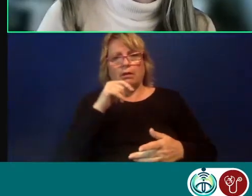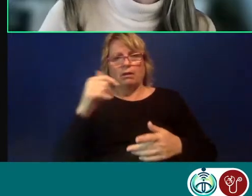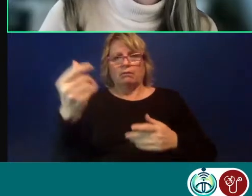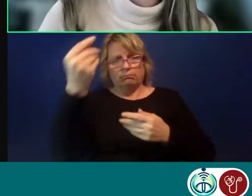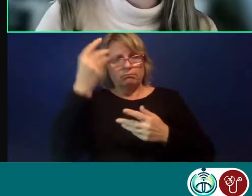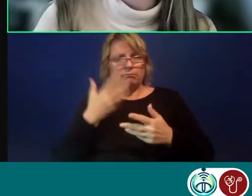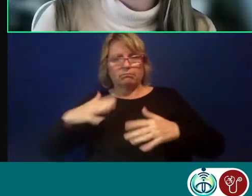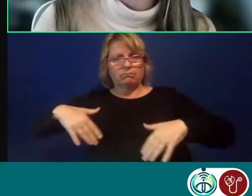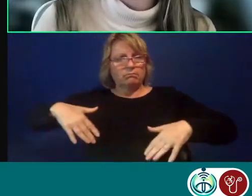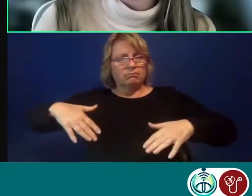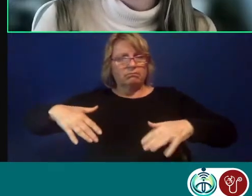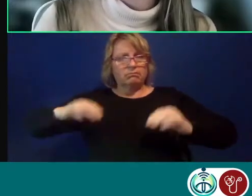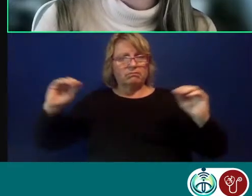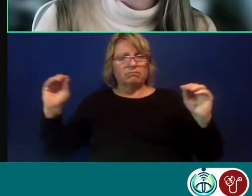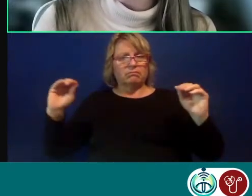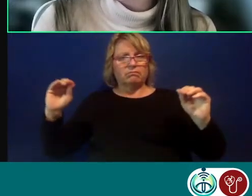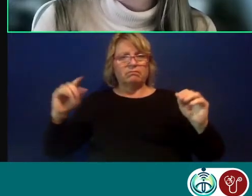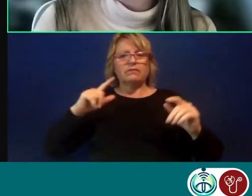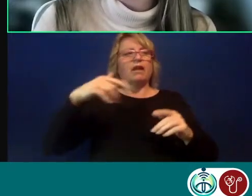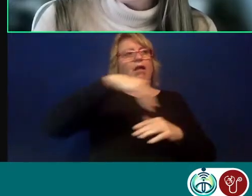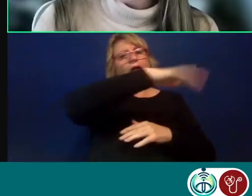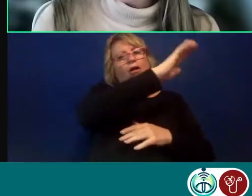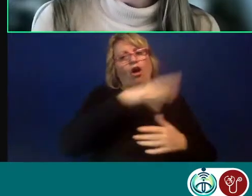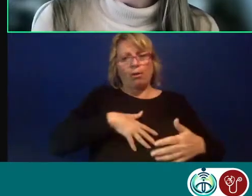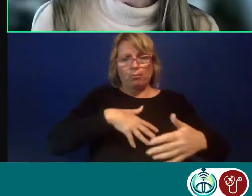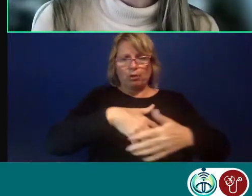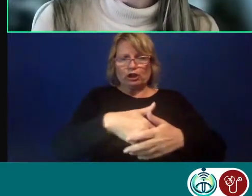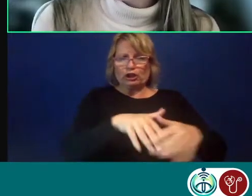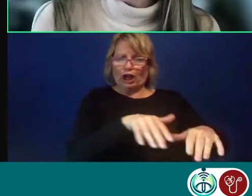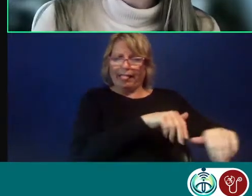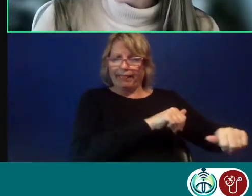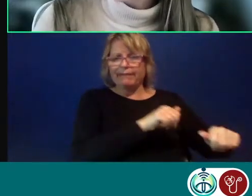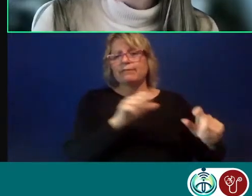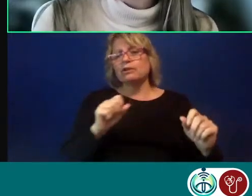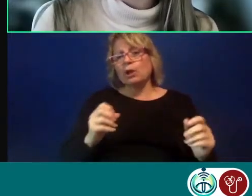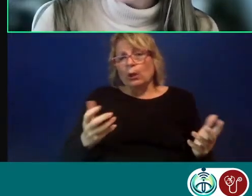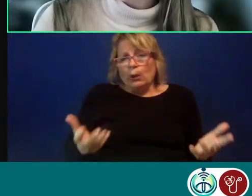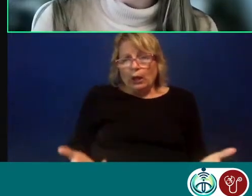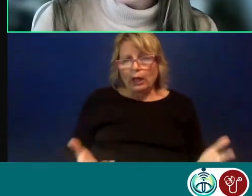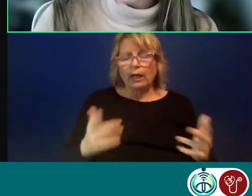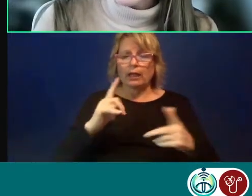original provider was now on maternity leave. And talking about the impact that that had,